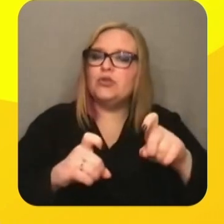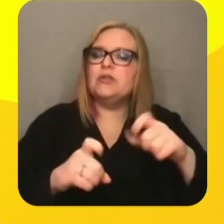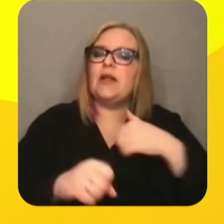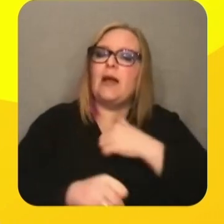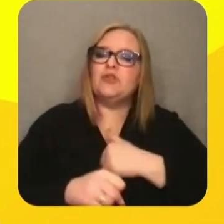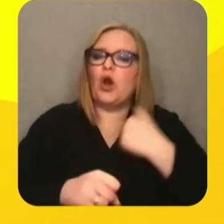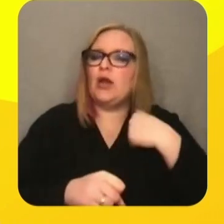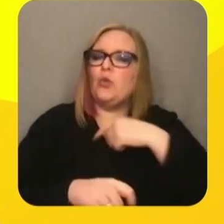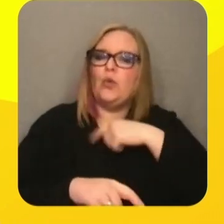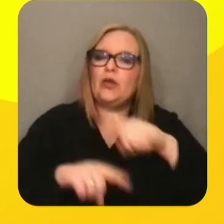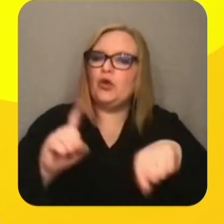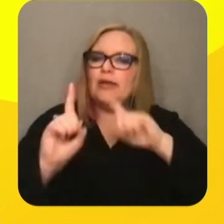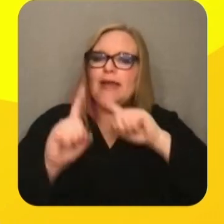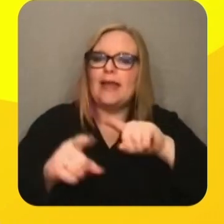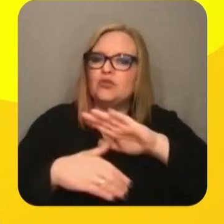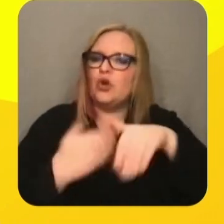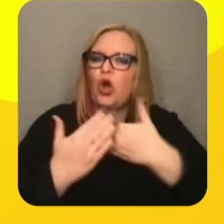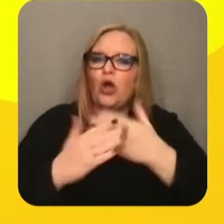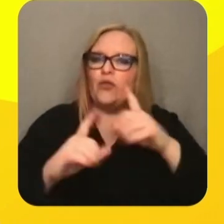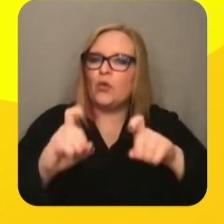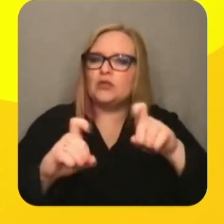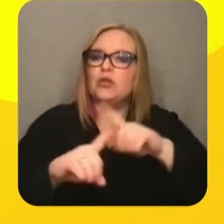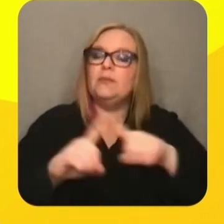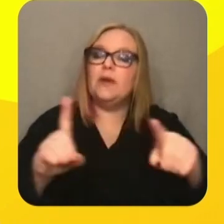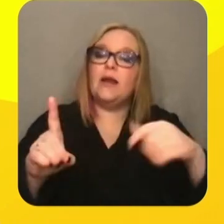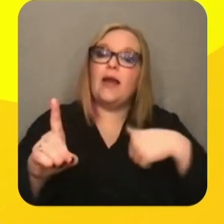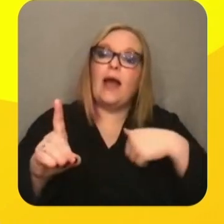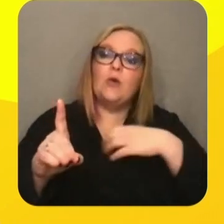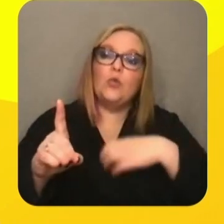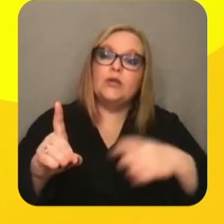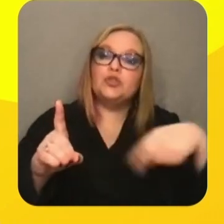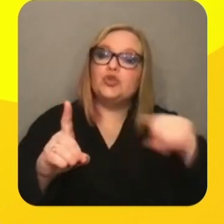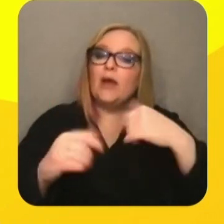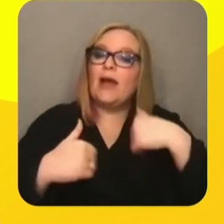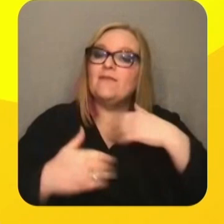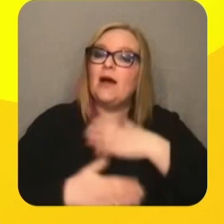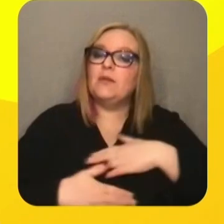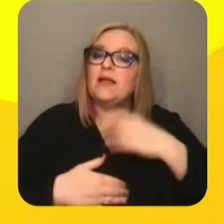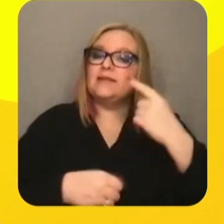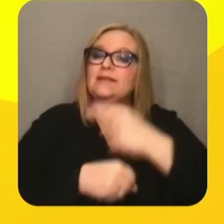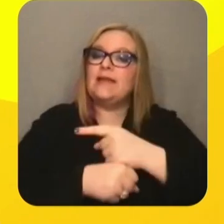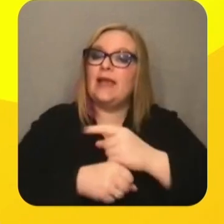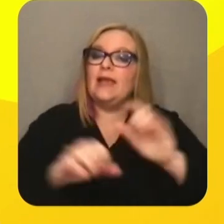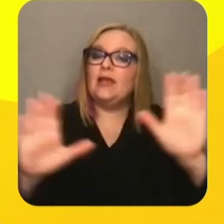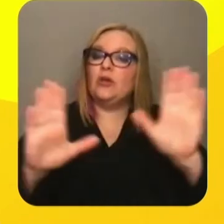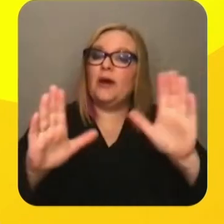but I wish you all a very pleasant day. Thank you and goodbye. Thank you.